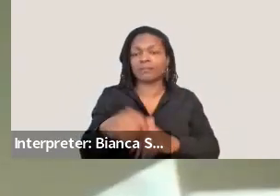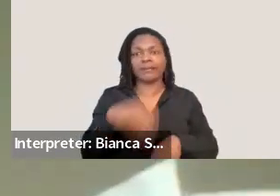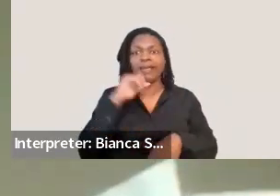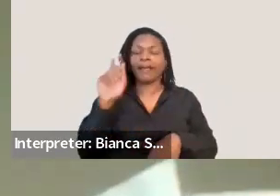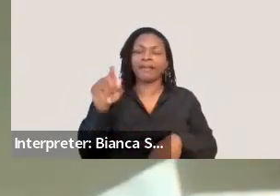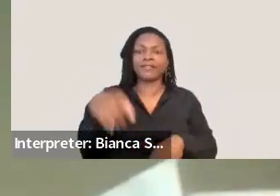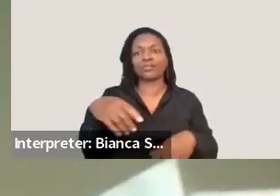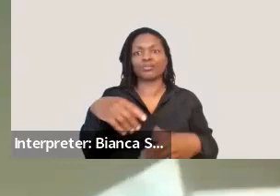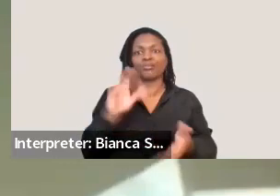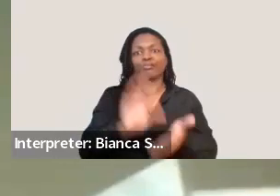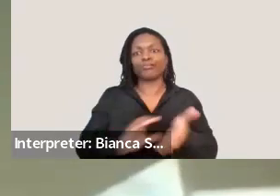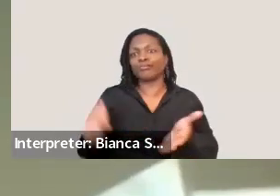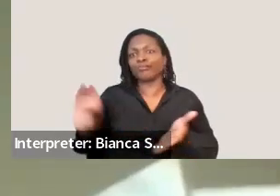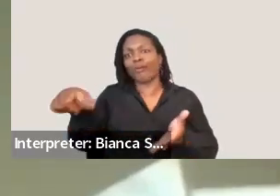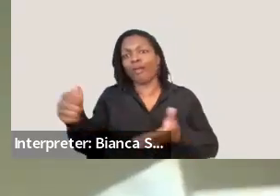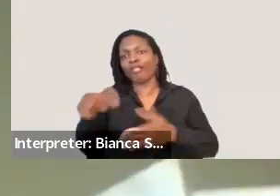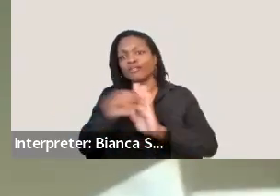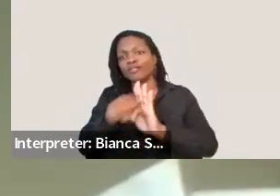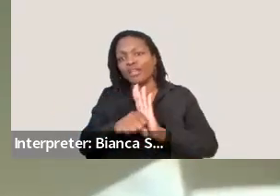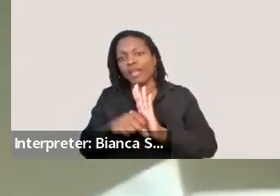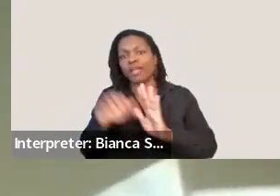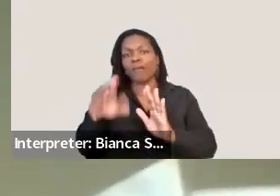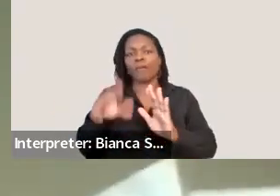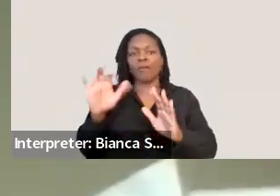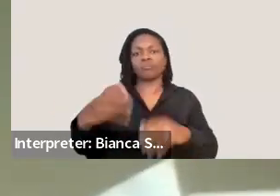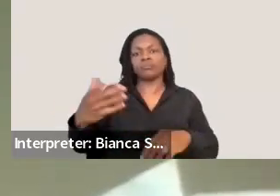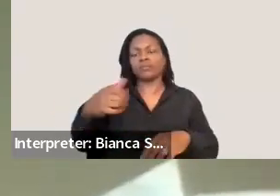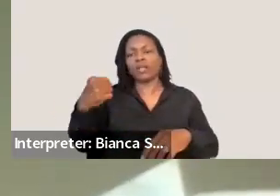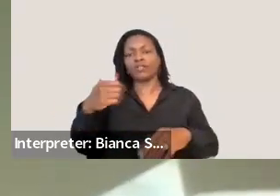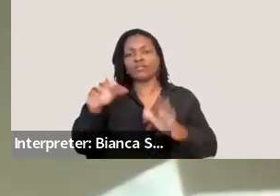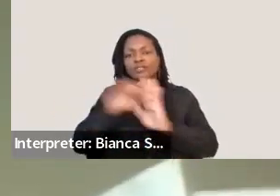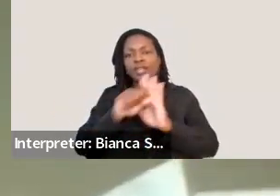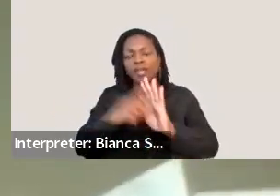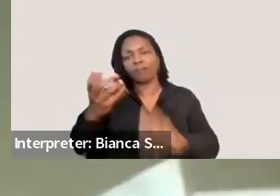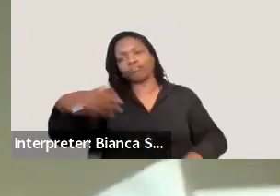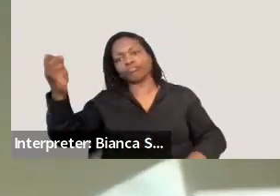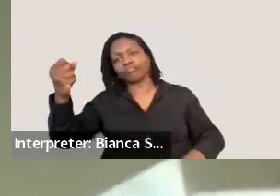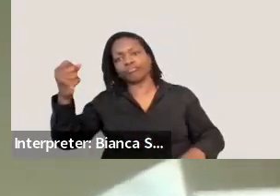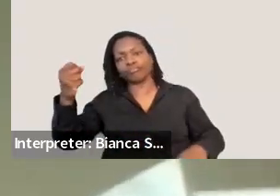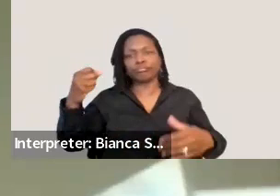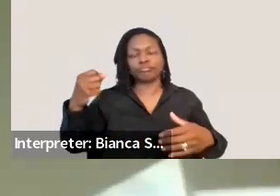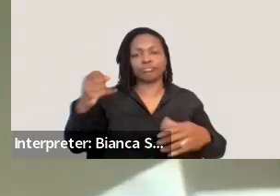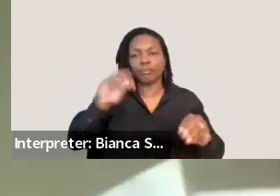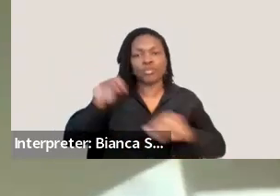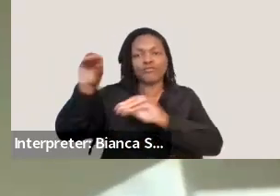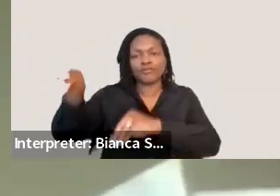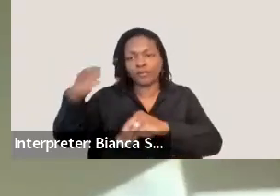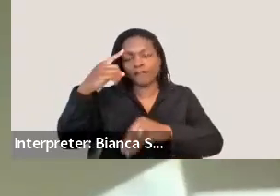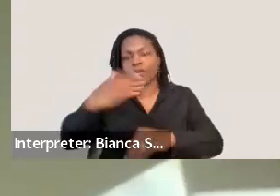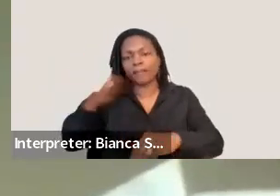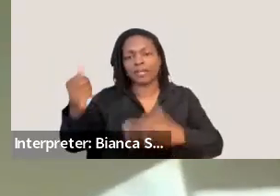Or lose these people to another state, if you will. So I think that these are meaningful. Conversations that need to happen.